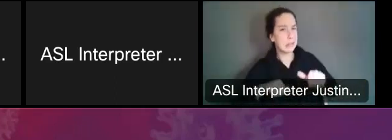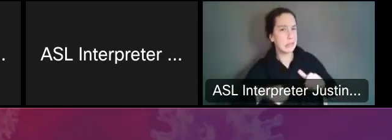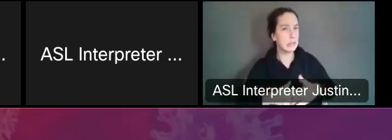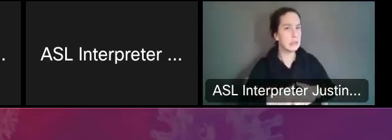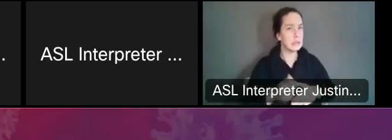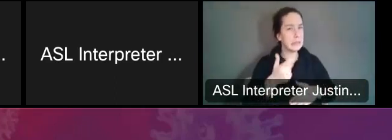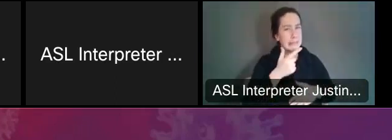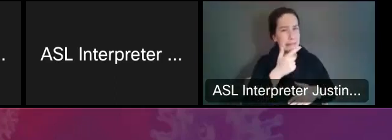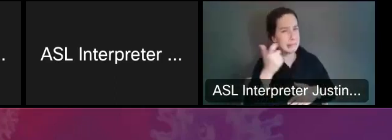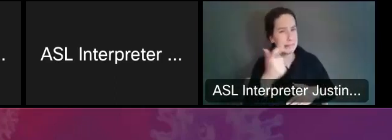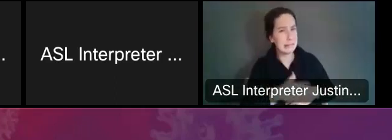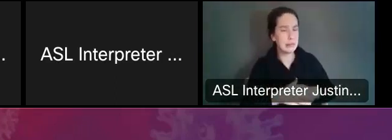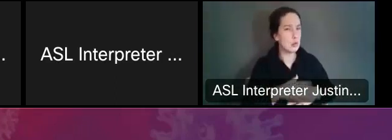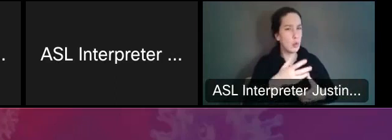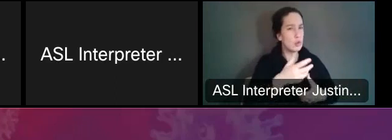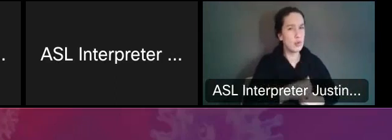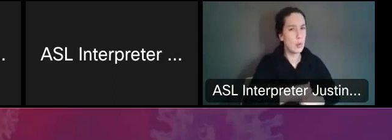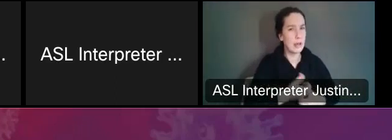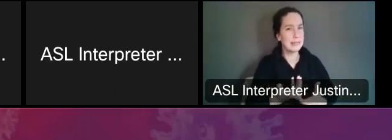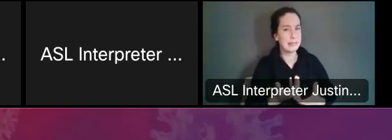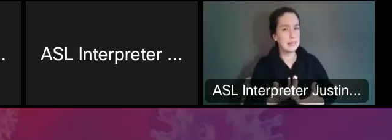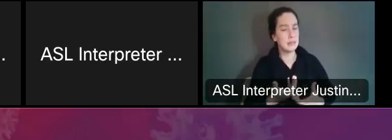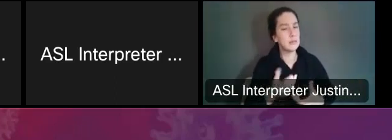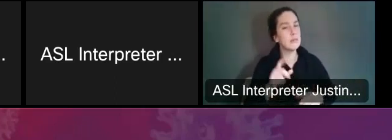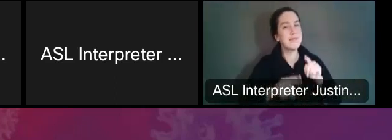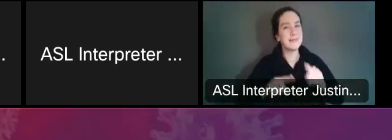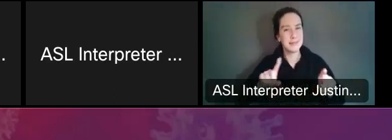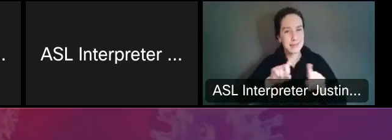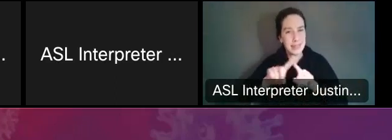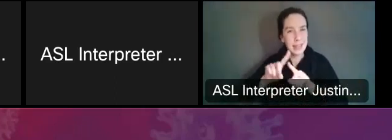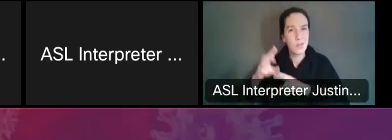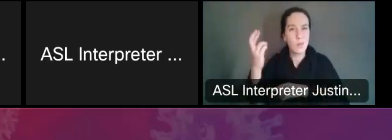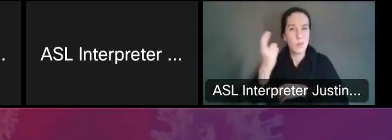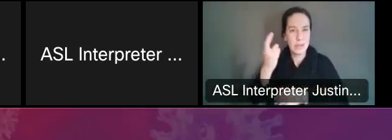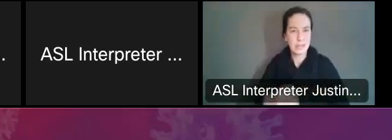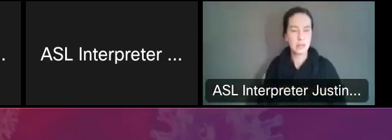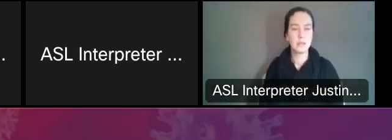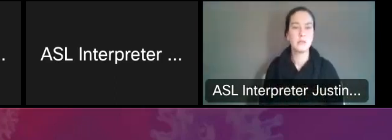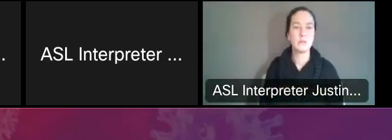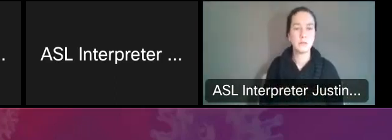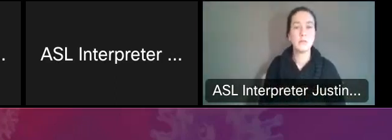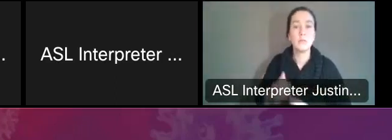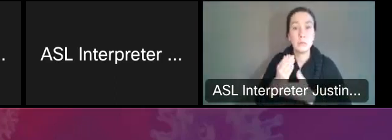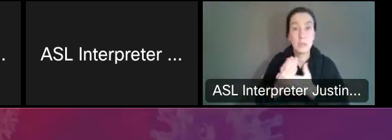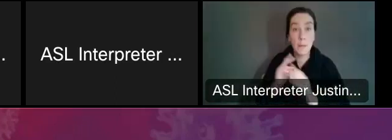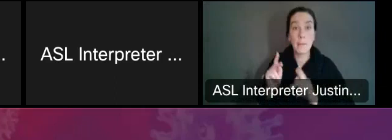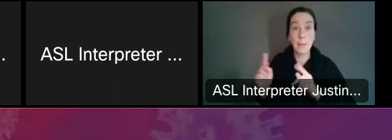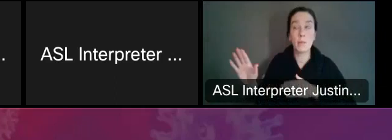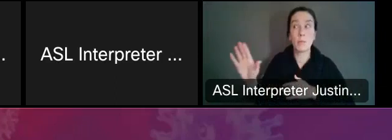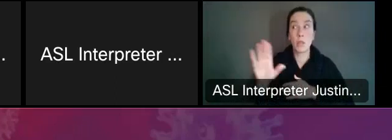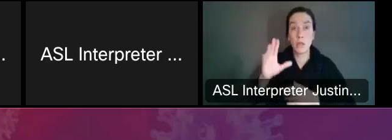This presentation does not solve any of these issues or override and you've lived experiences and feelings. But, hopefully.